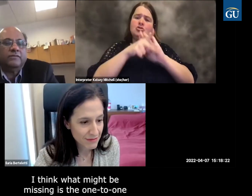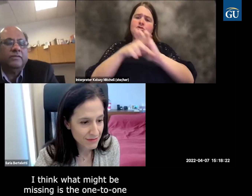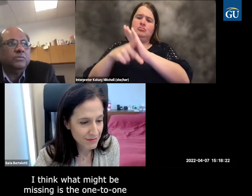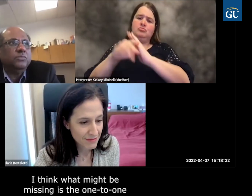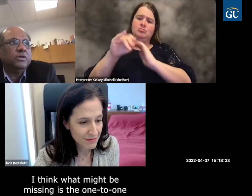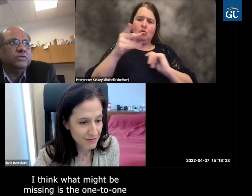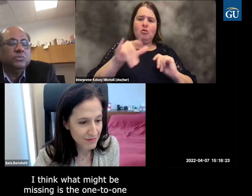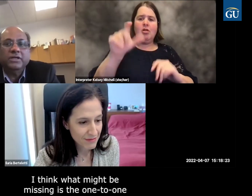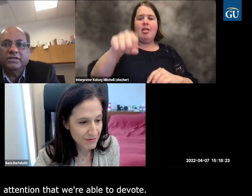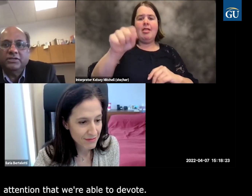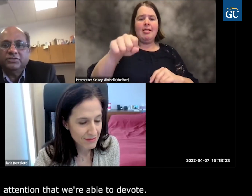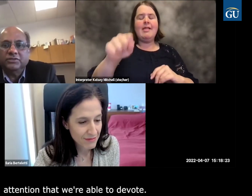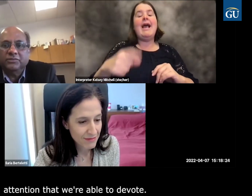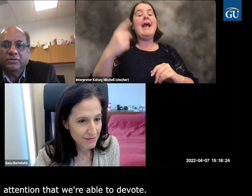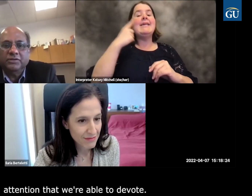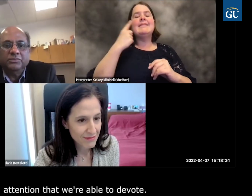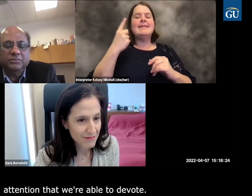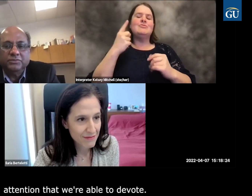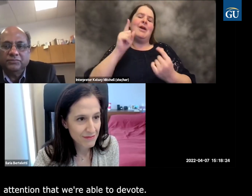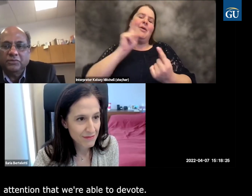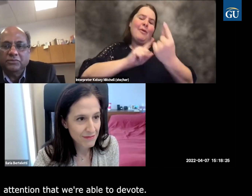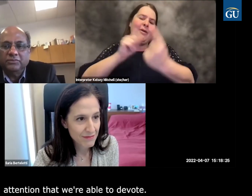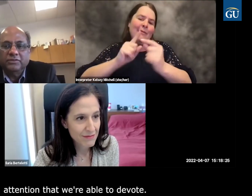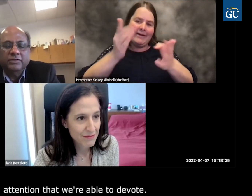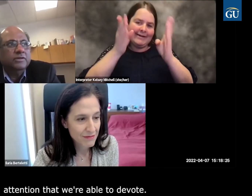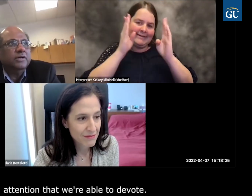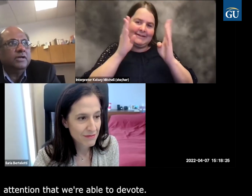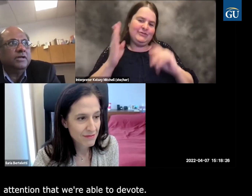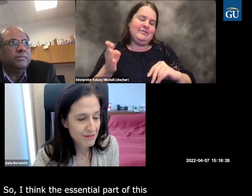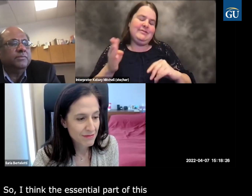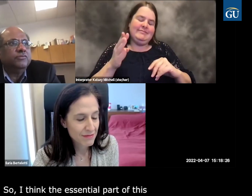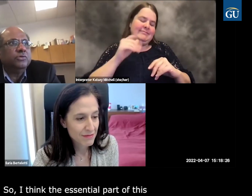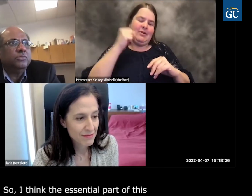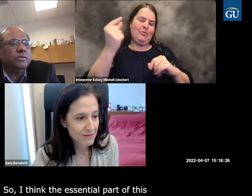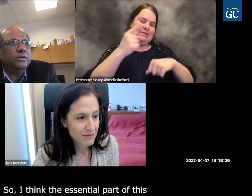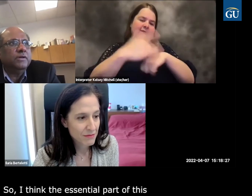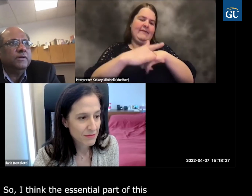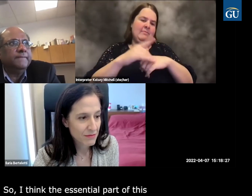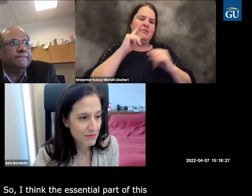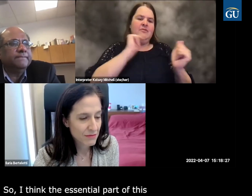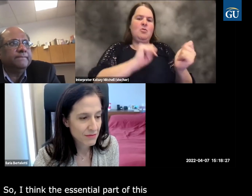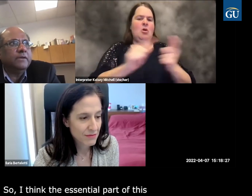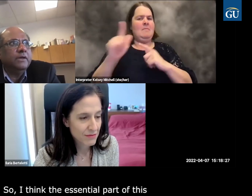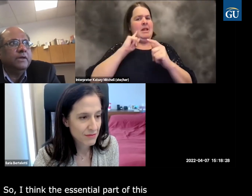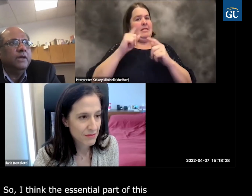the one-to-one attention that we're able to devote so